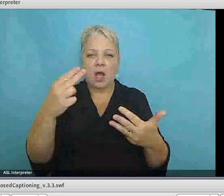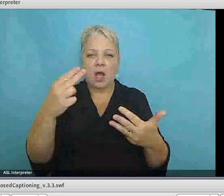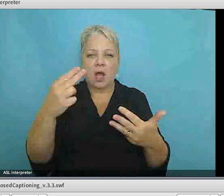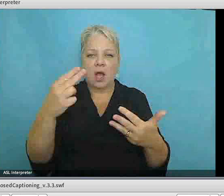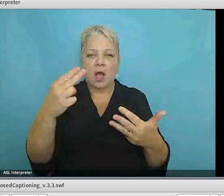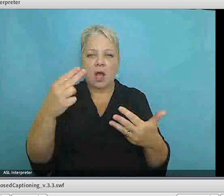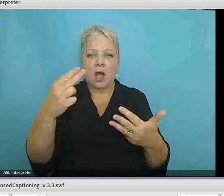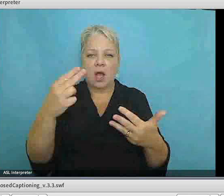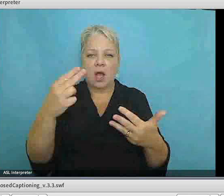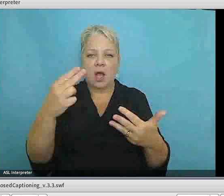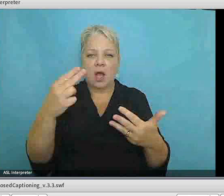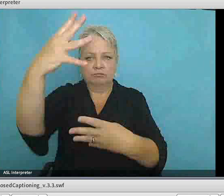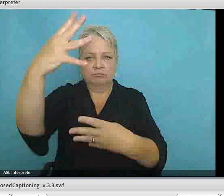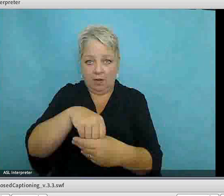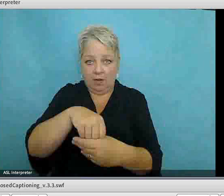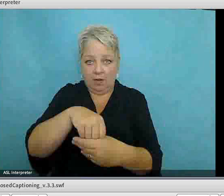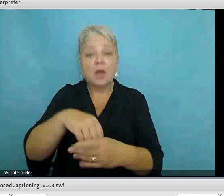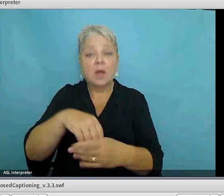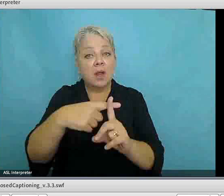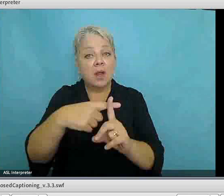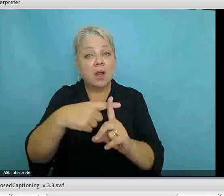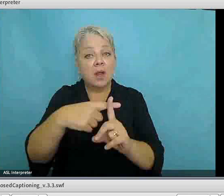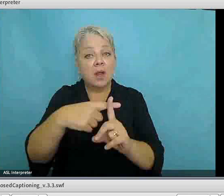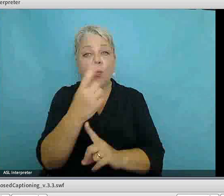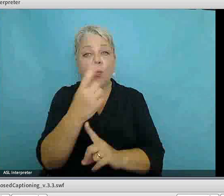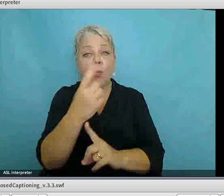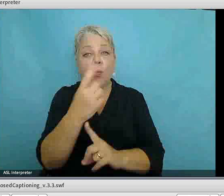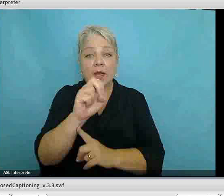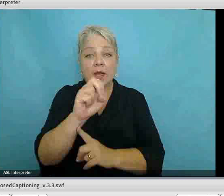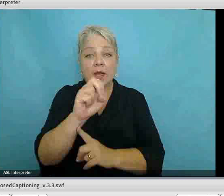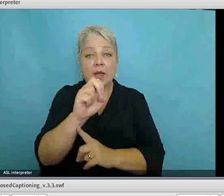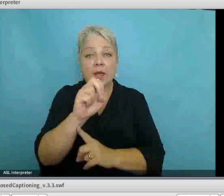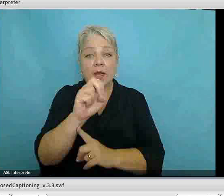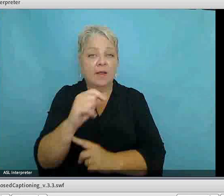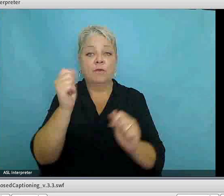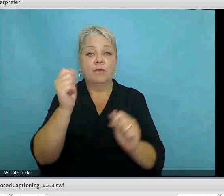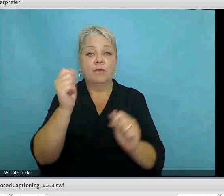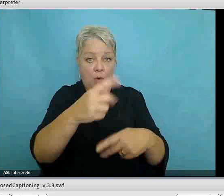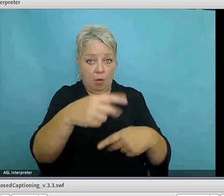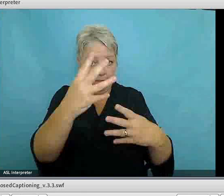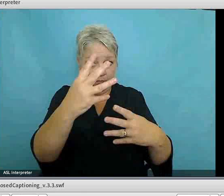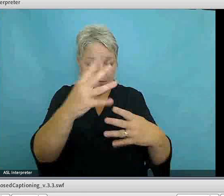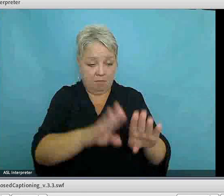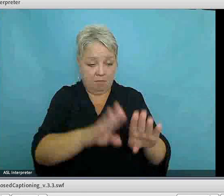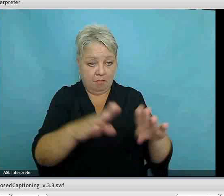health plan and will get you to their website so that you can access their provider list.